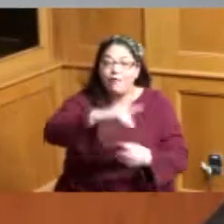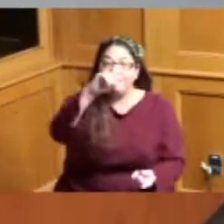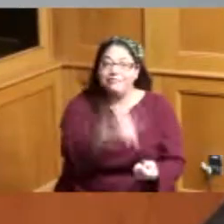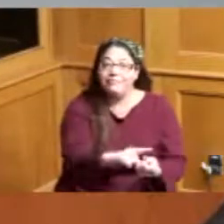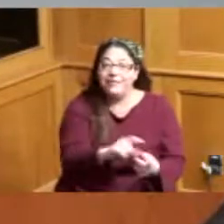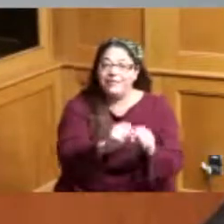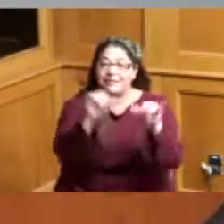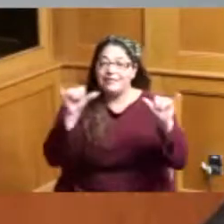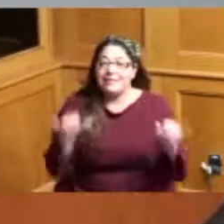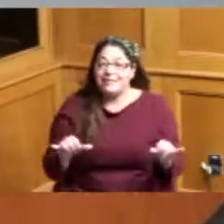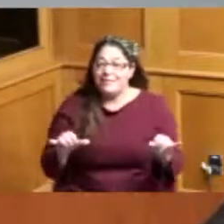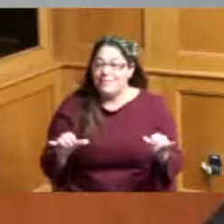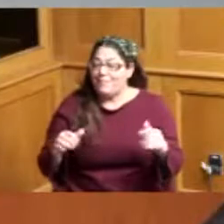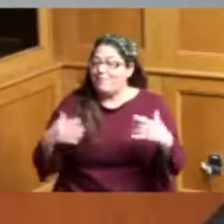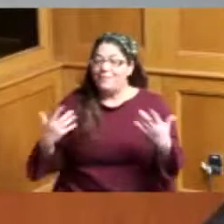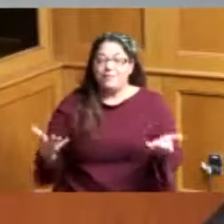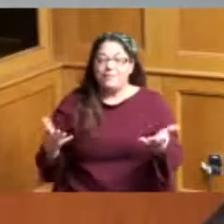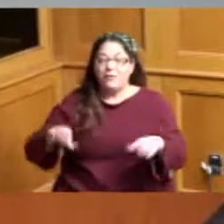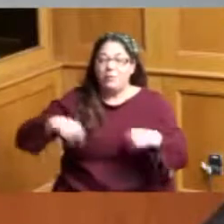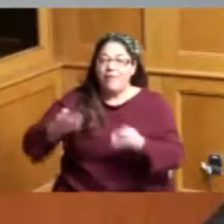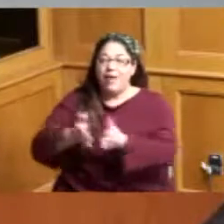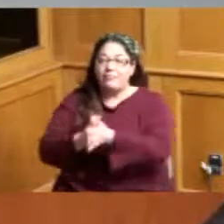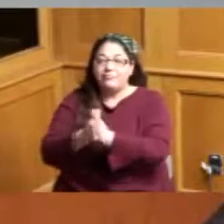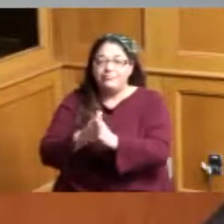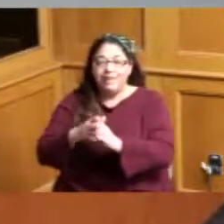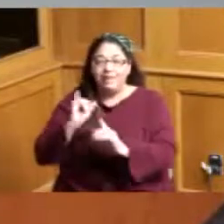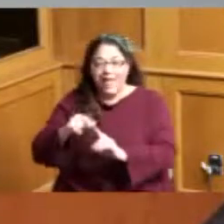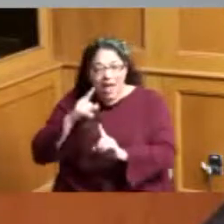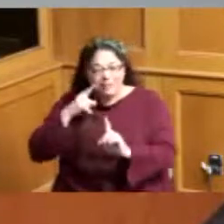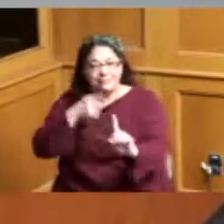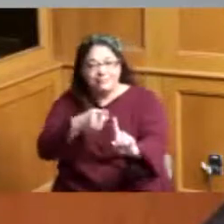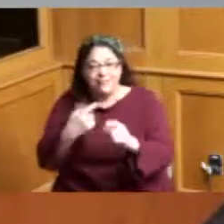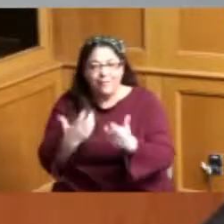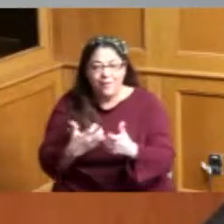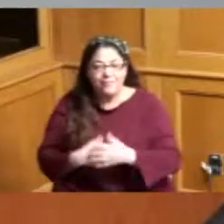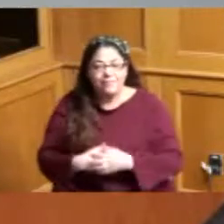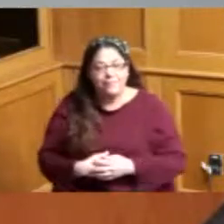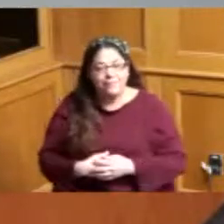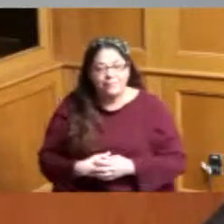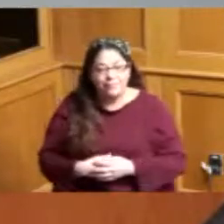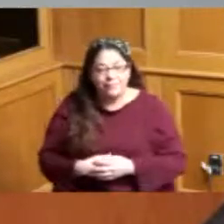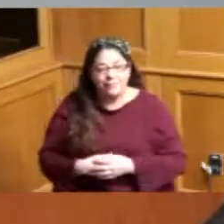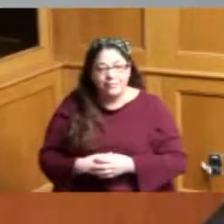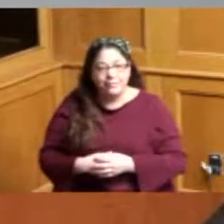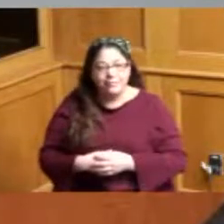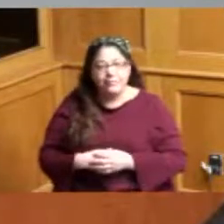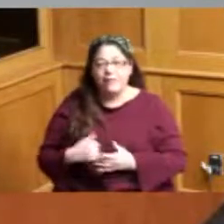really that is kind of the gold standard so I just want to highlight that as something that I hope is